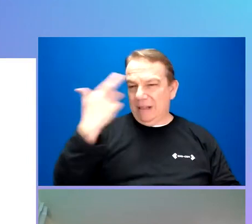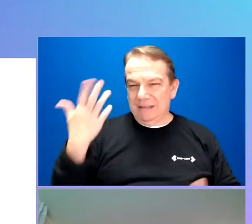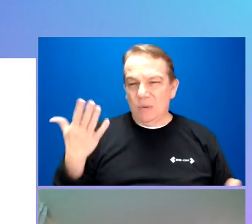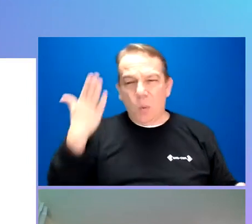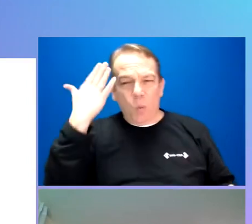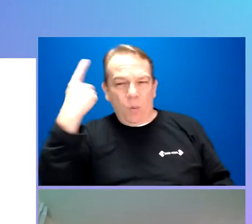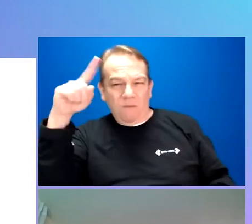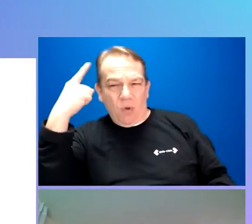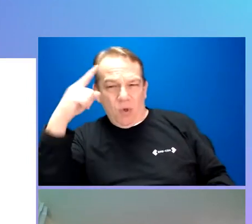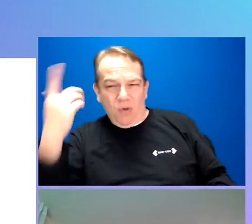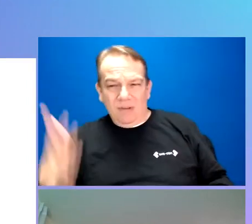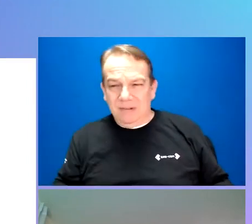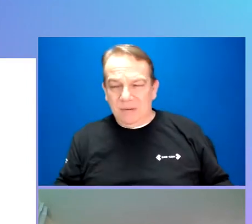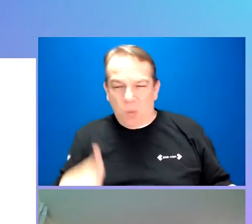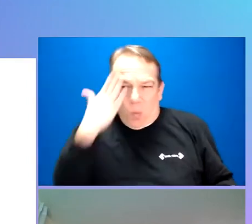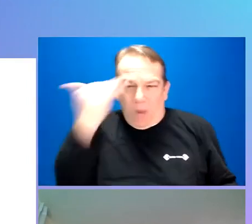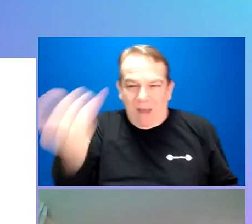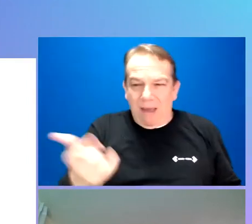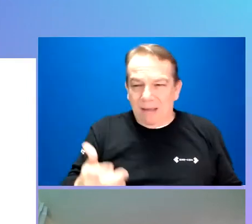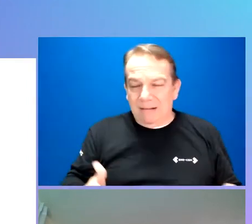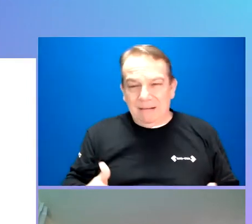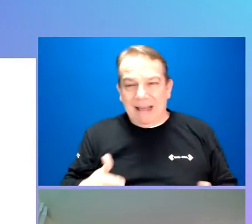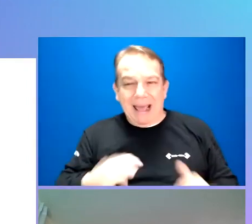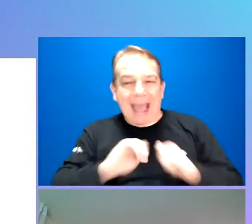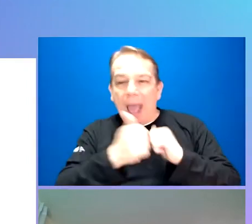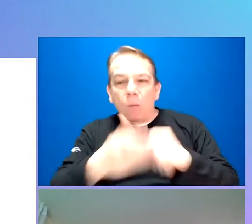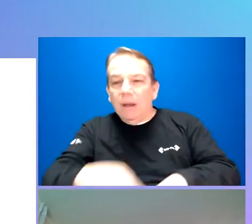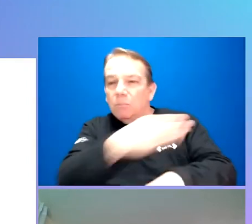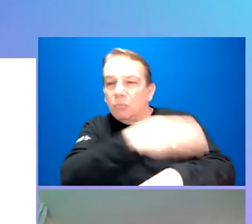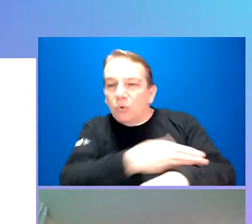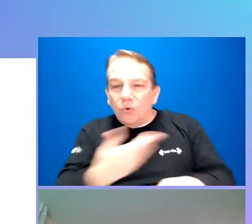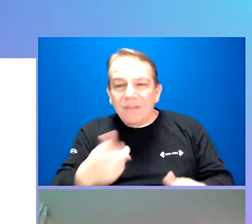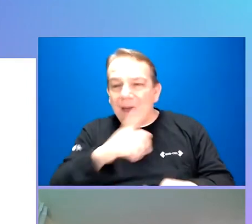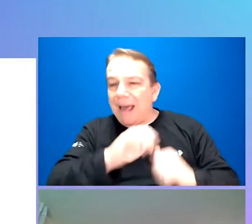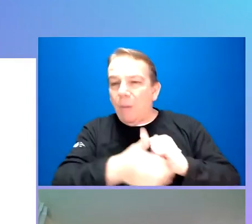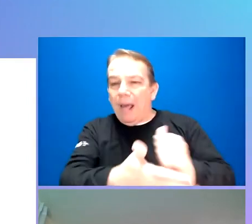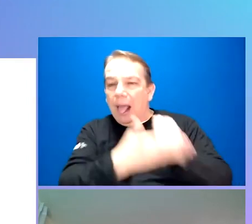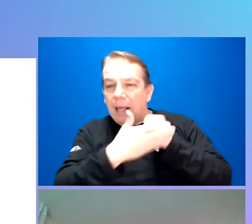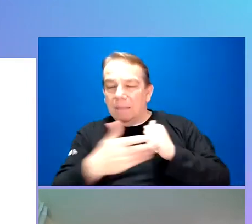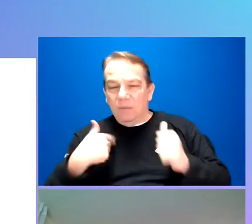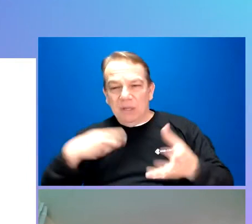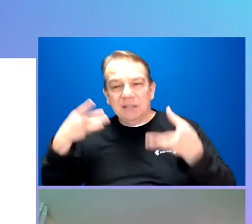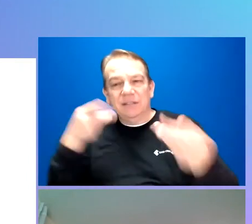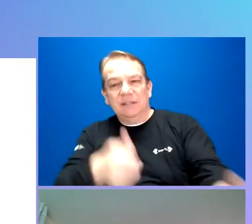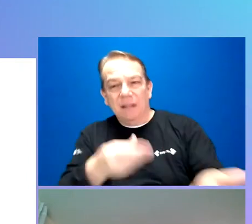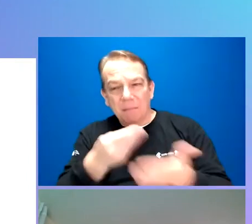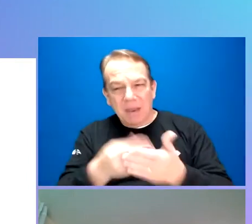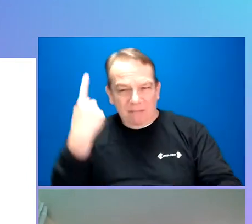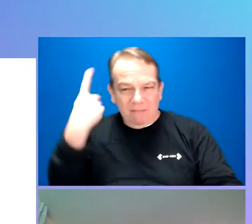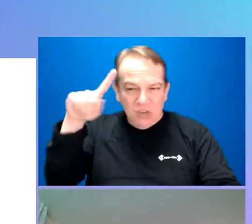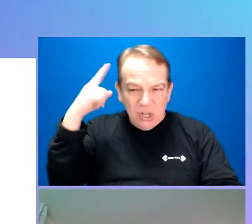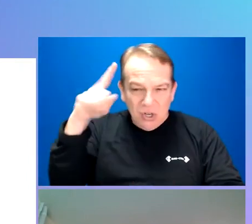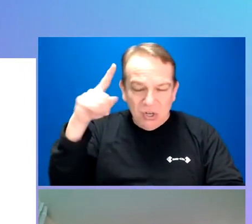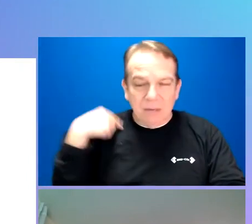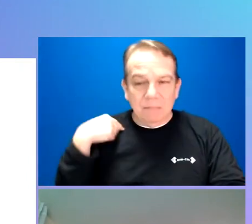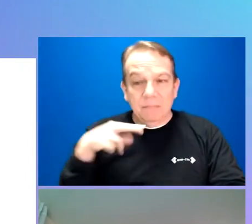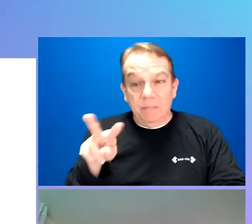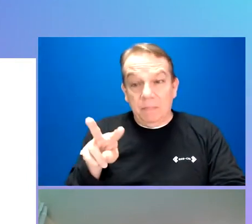need this? How does it help? Why do we need to spend resources on